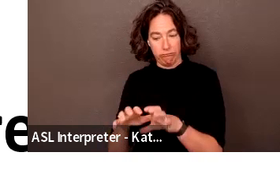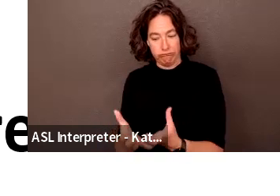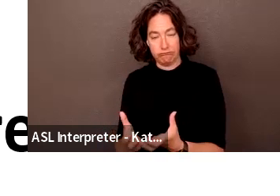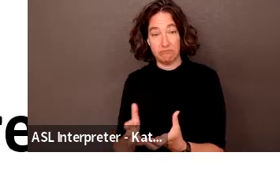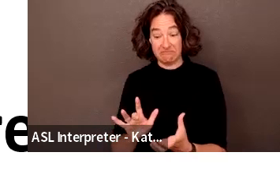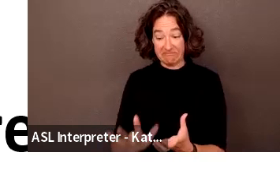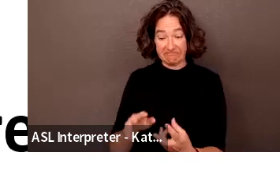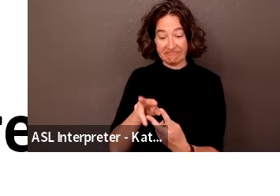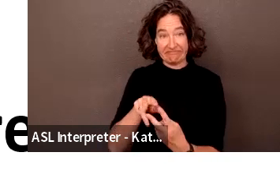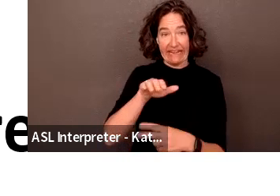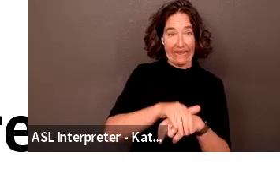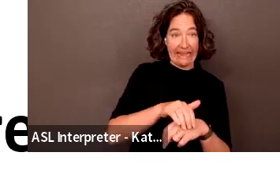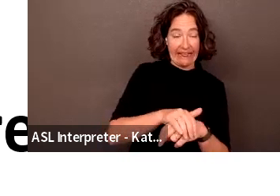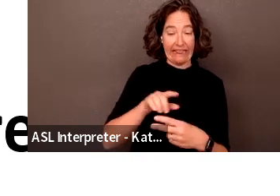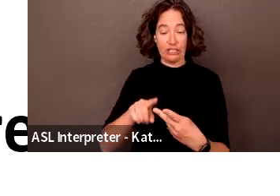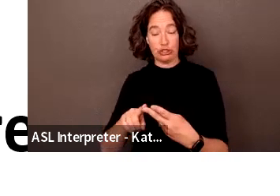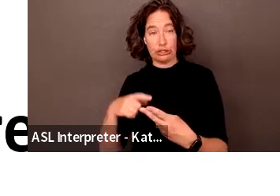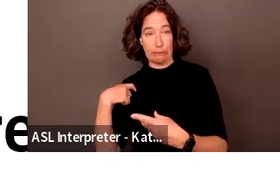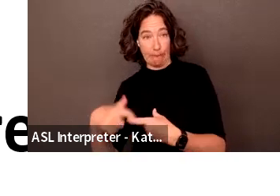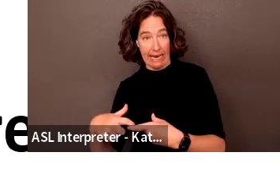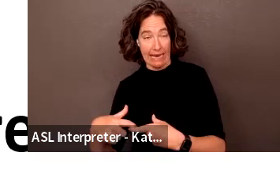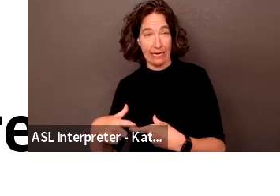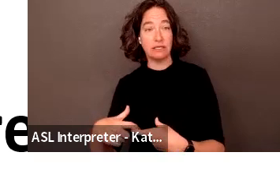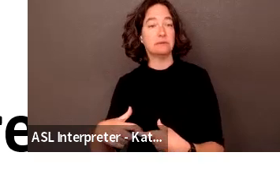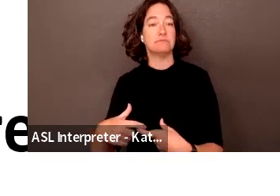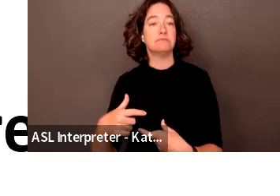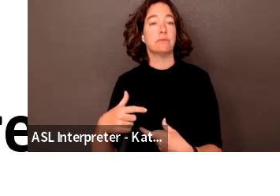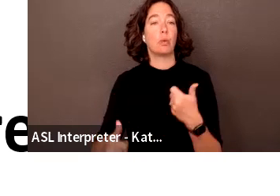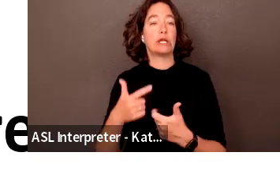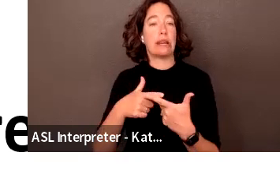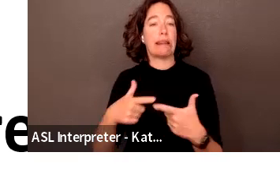you'll do online is that in a count of minutes a new little button that looks